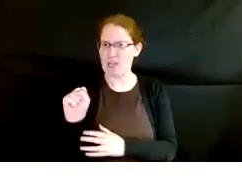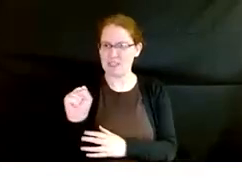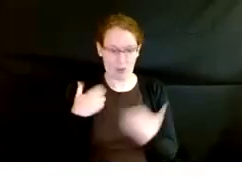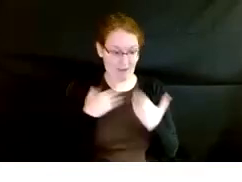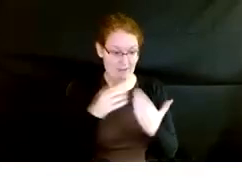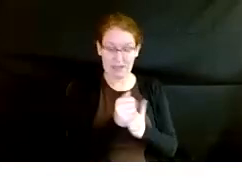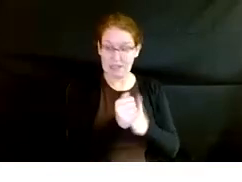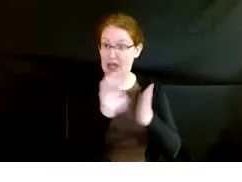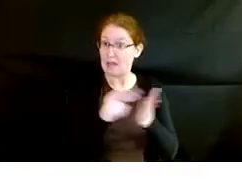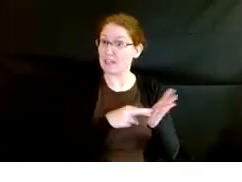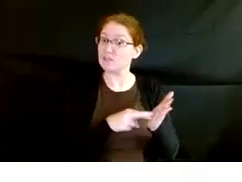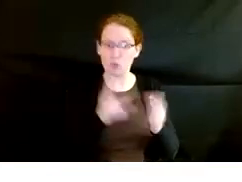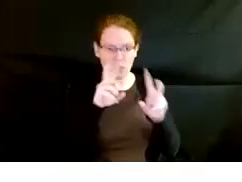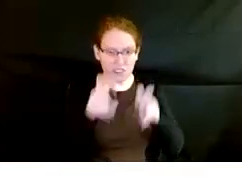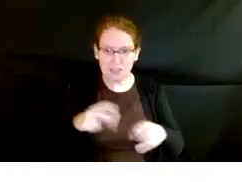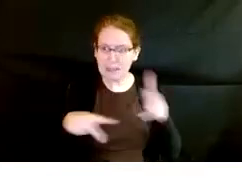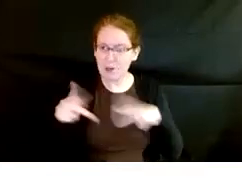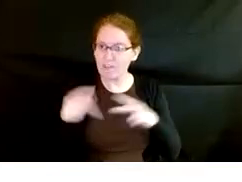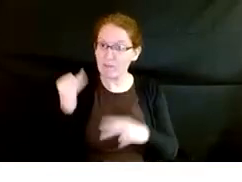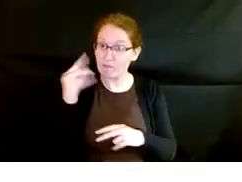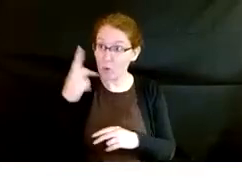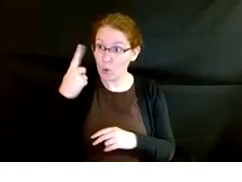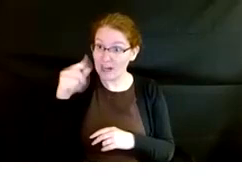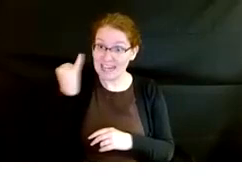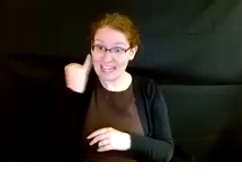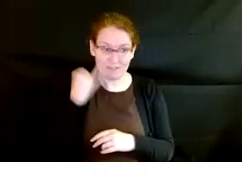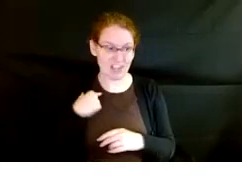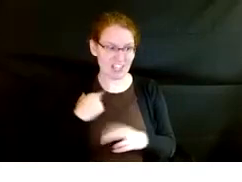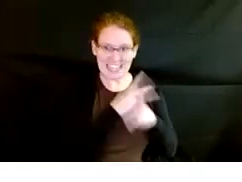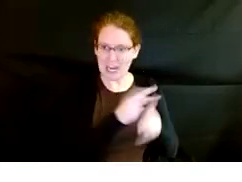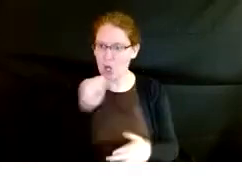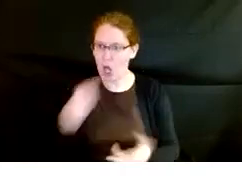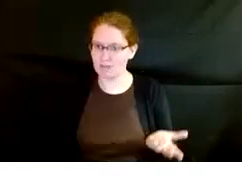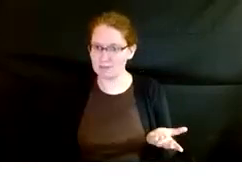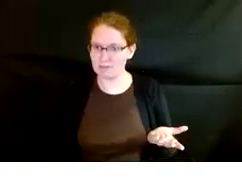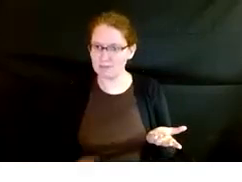to assess people for whether they got care or did not uh during the pandemic and during other